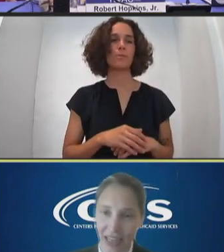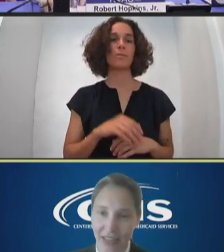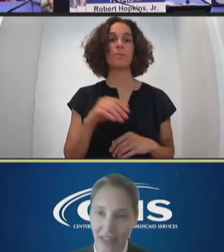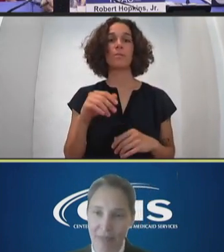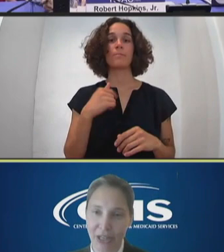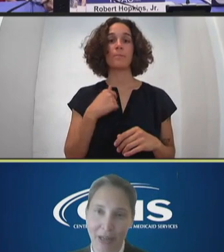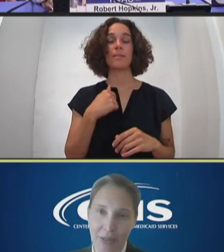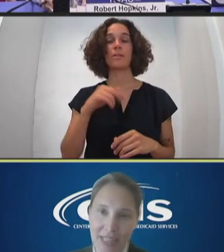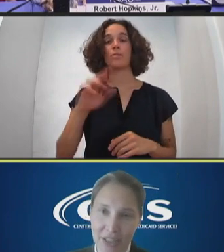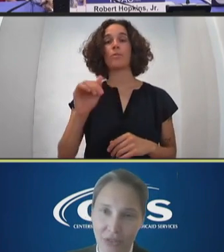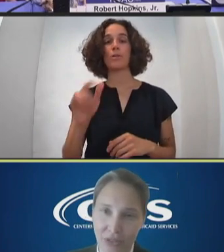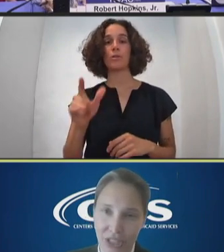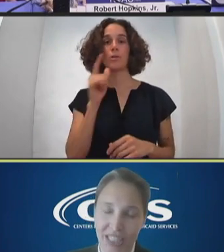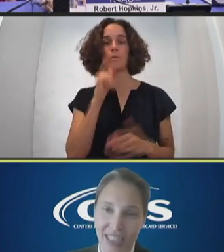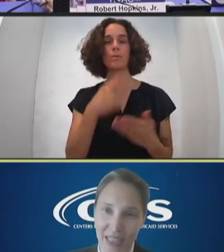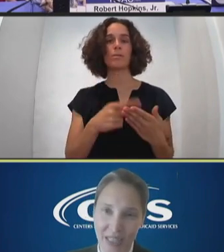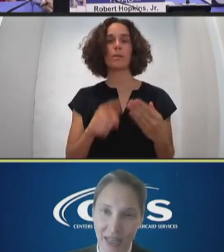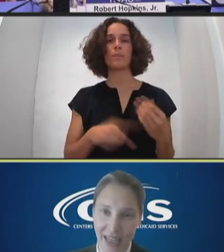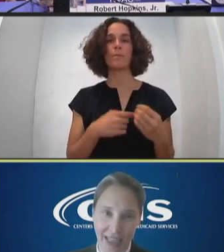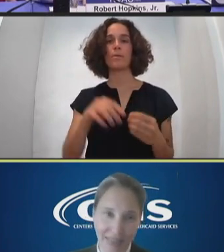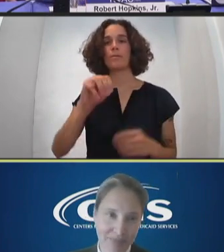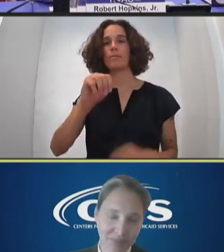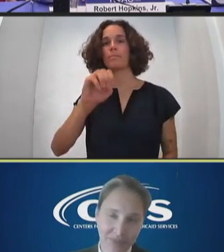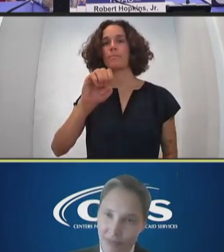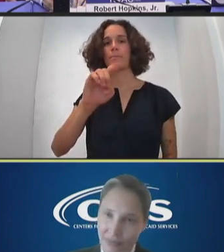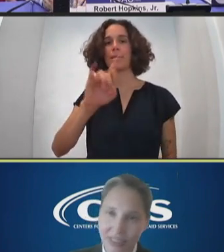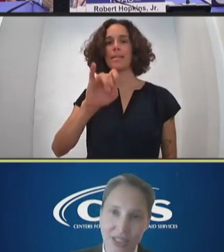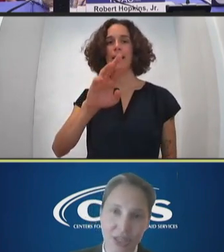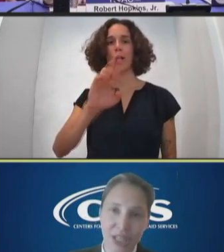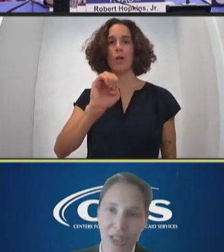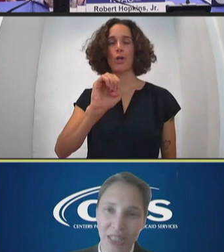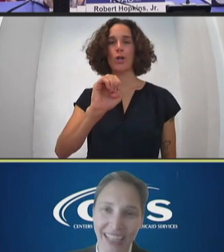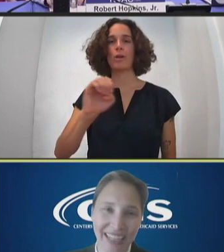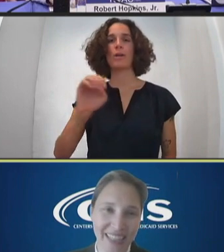and then Mary Beth will take over to discuss Medicaid. So, just in case not